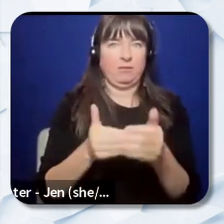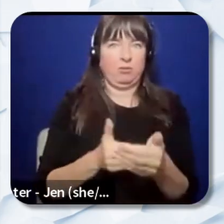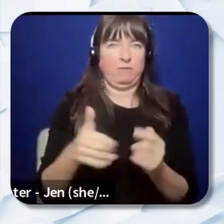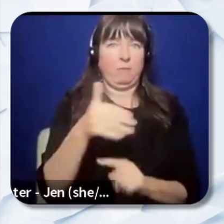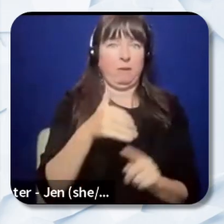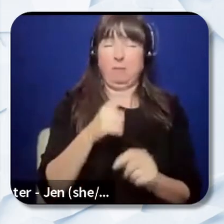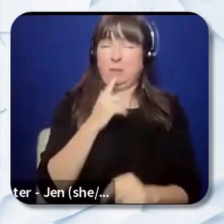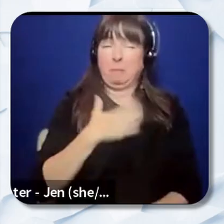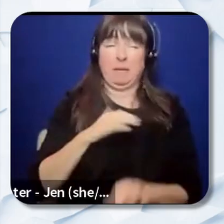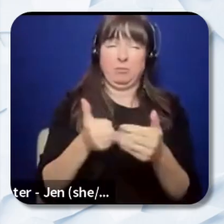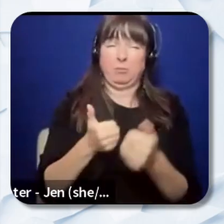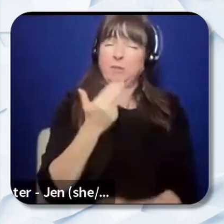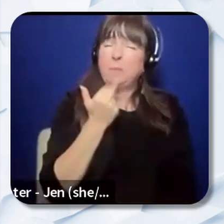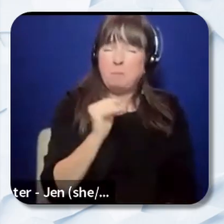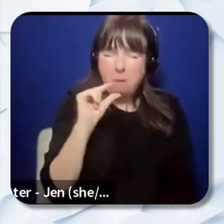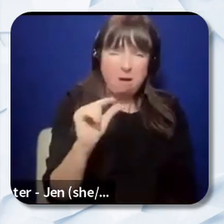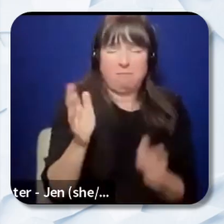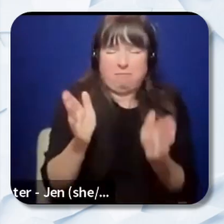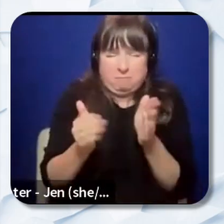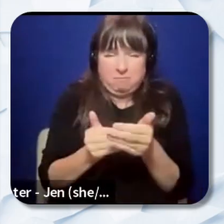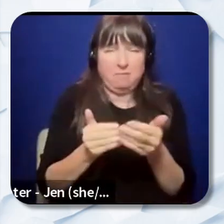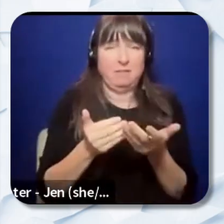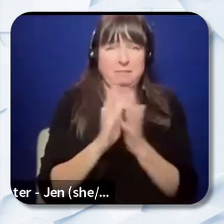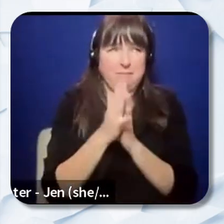district and it had all these weird shelving and so I use in the CLASS tool we were able